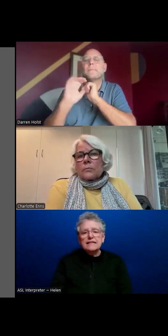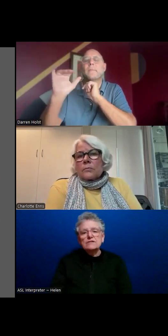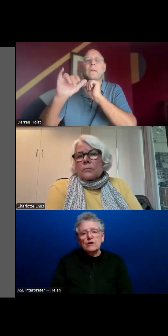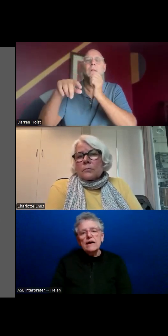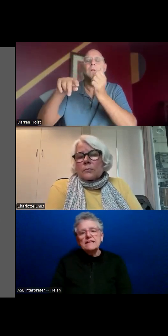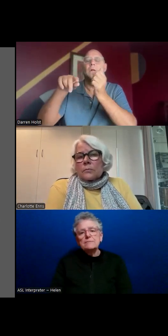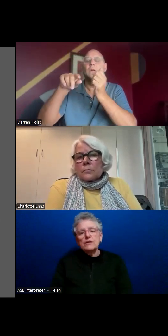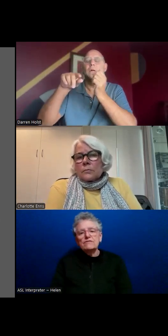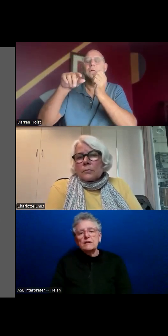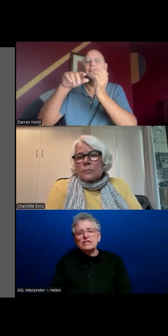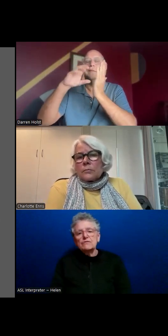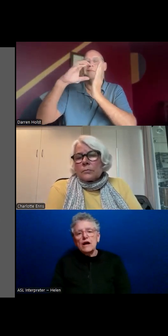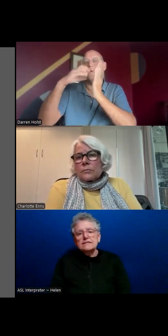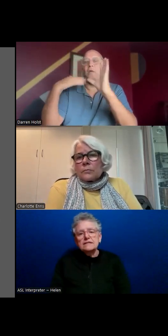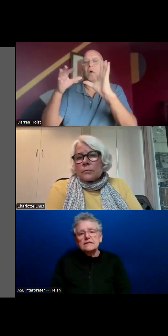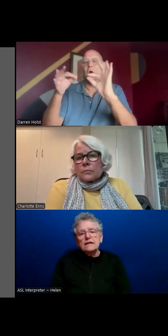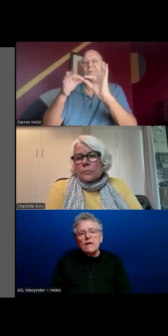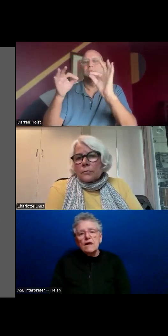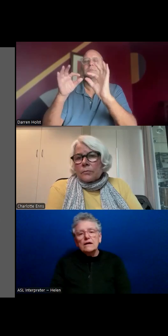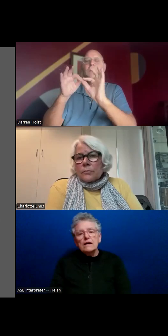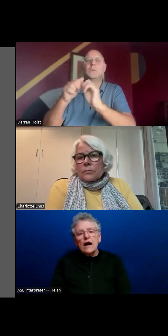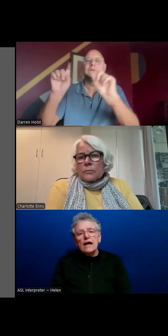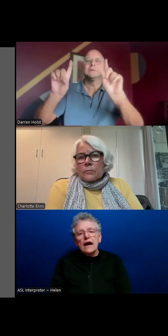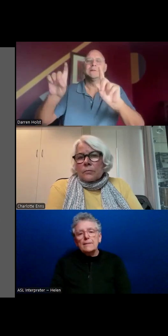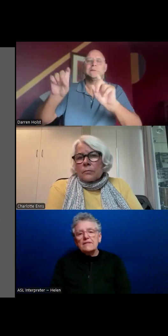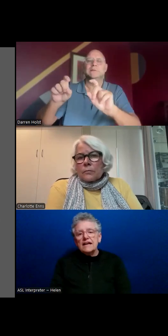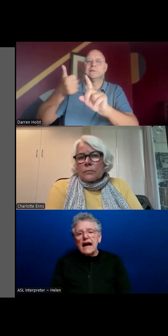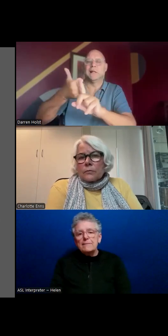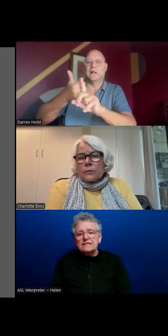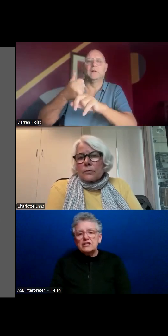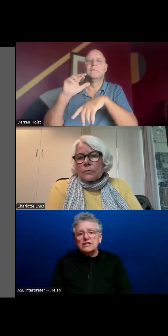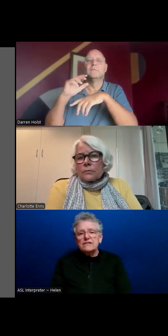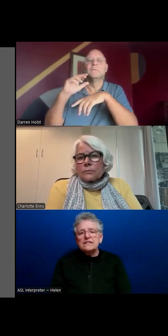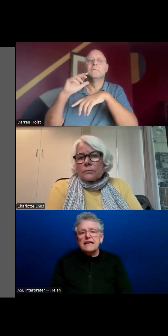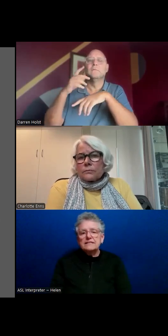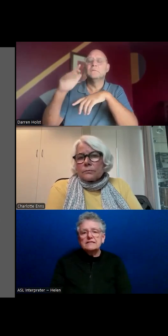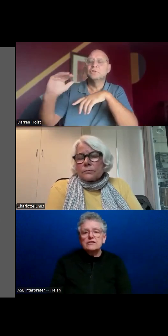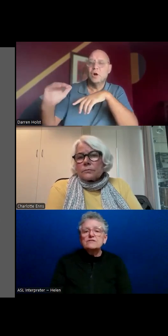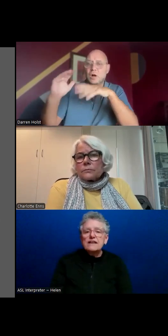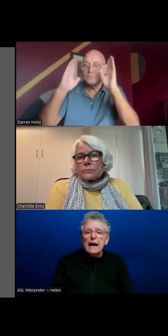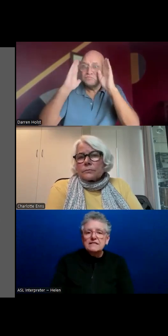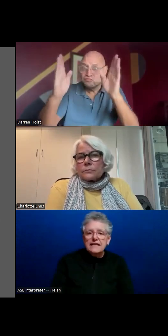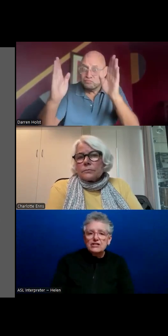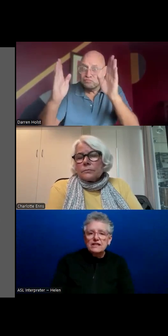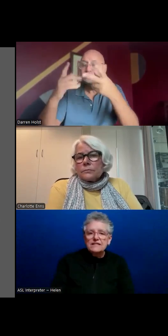any exposure to ASL. So that's important information for us. In the comments section, the test-- you'll see